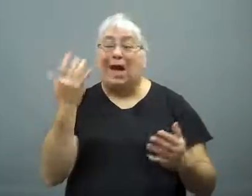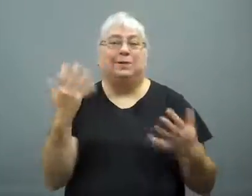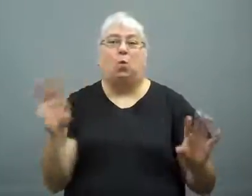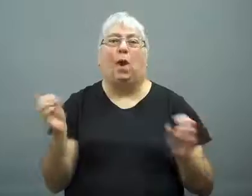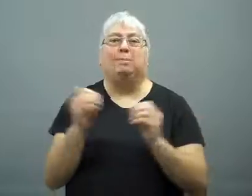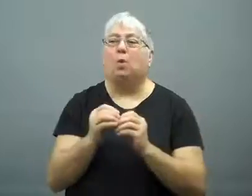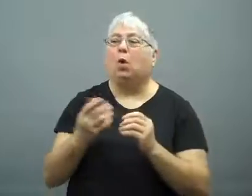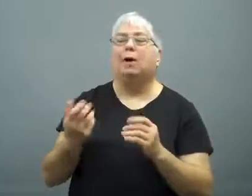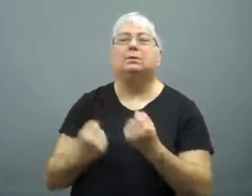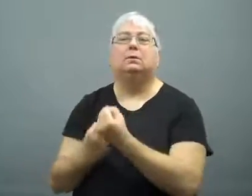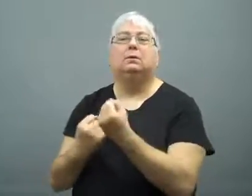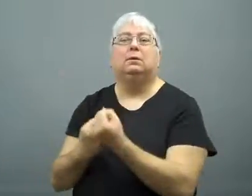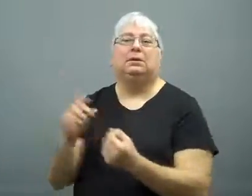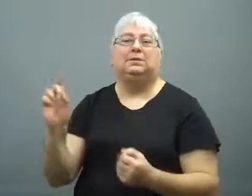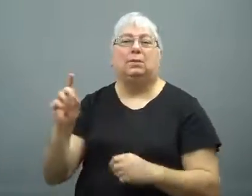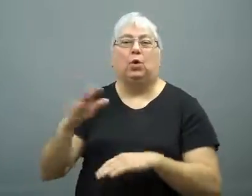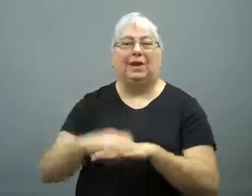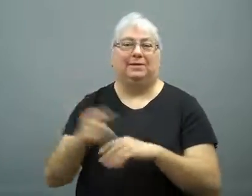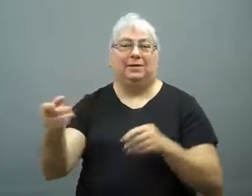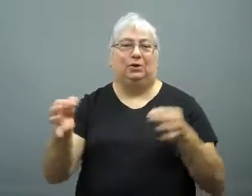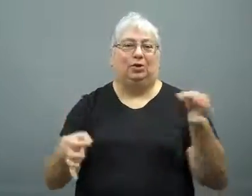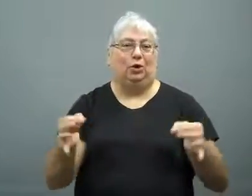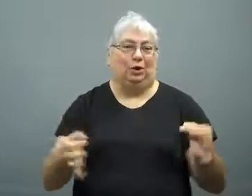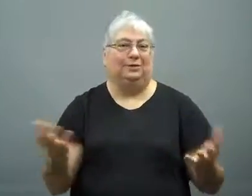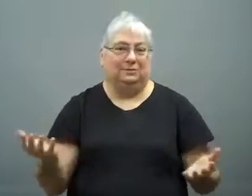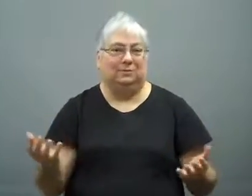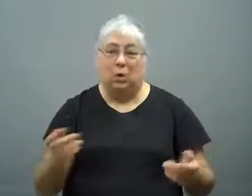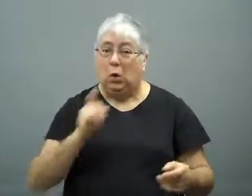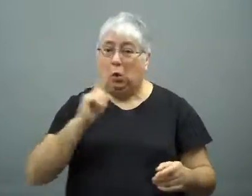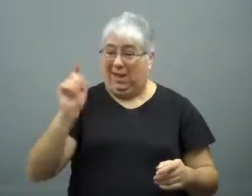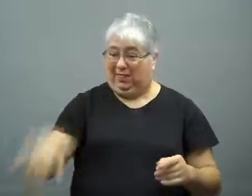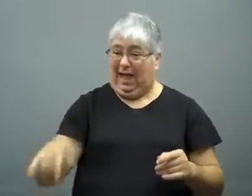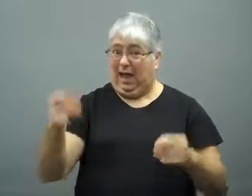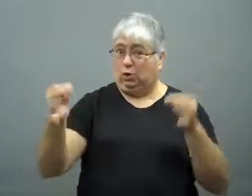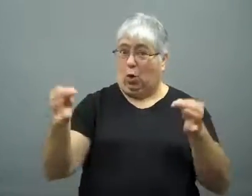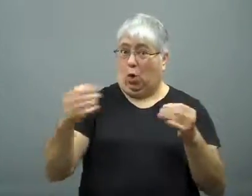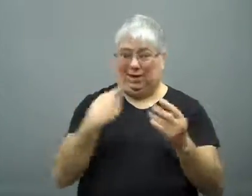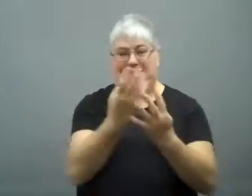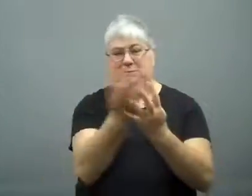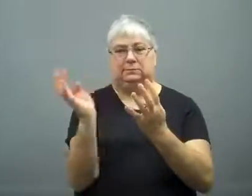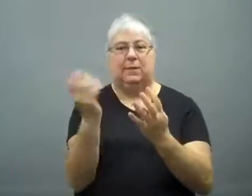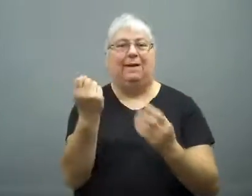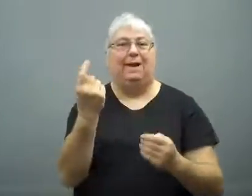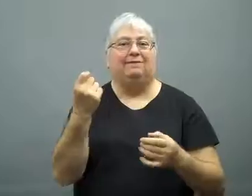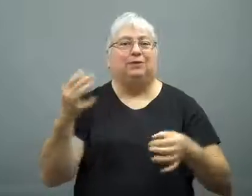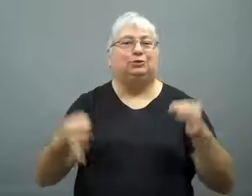because they don't want liberal Democratic judges on the court.